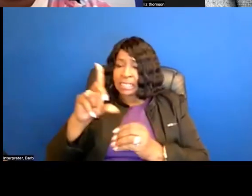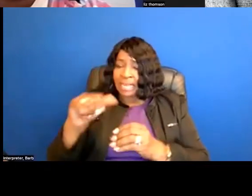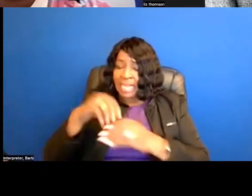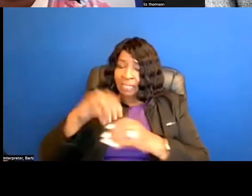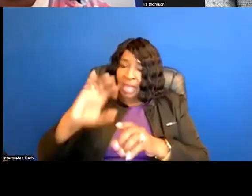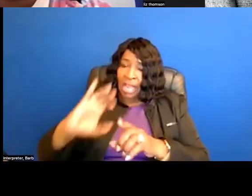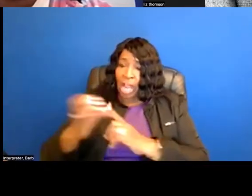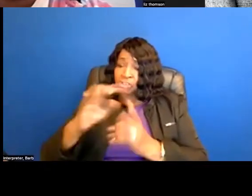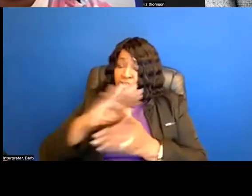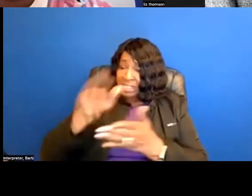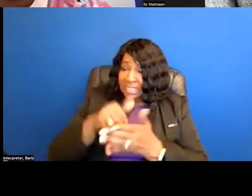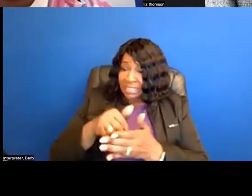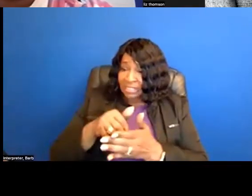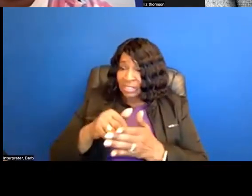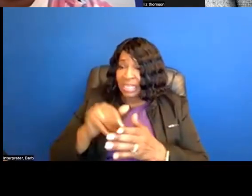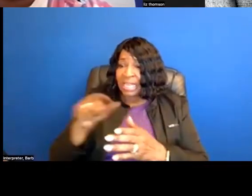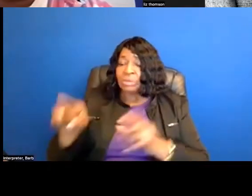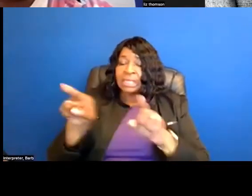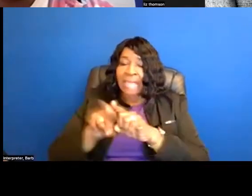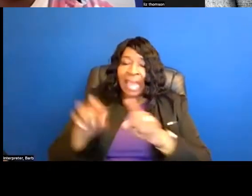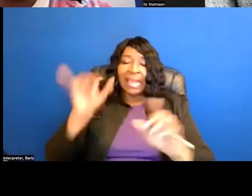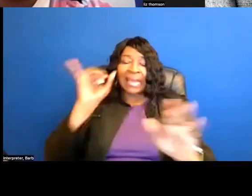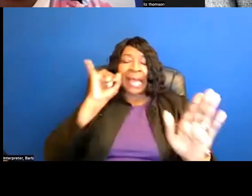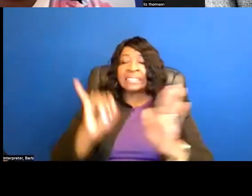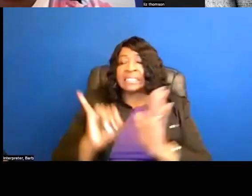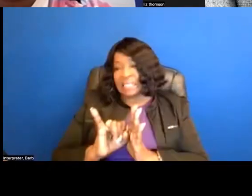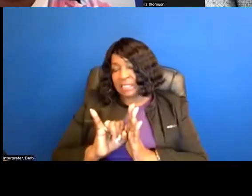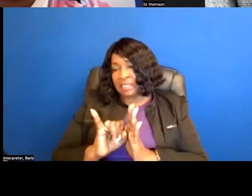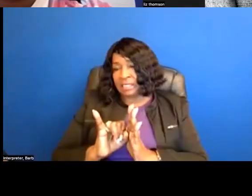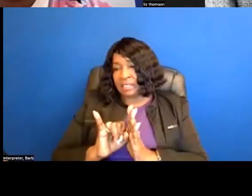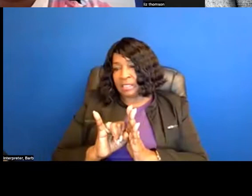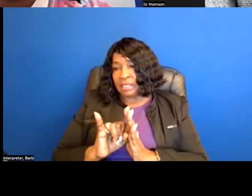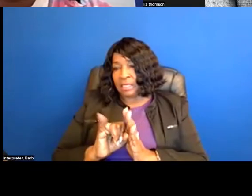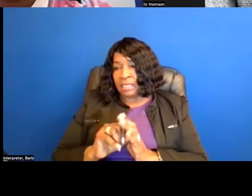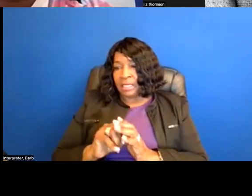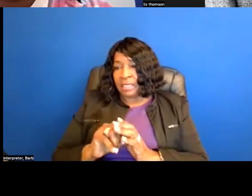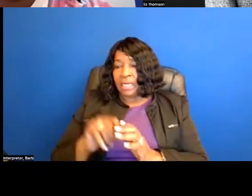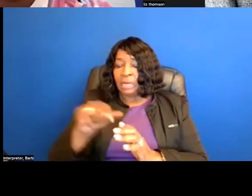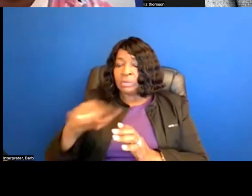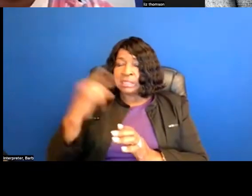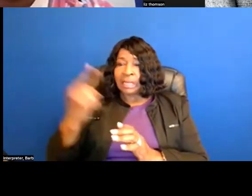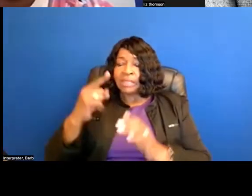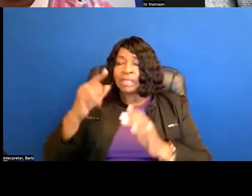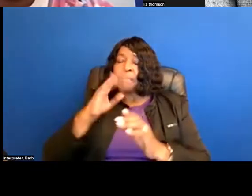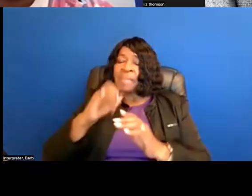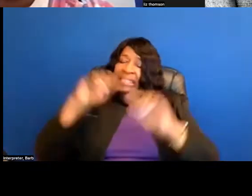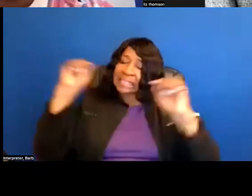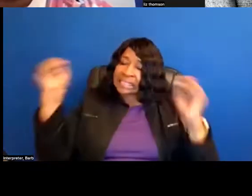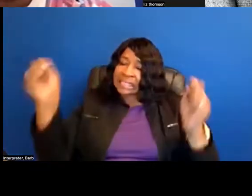it was as an identity, it was something to be celebrated, an aspect of diversity,